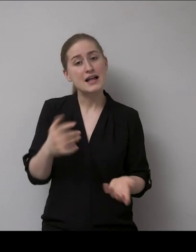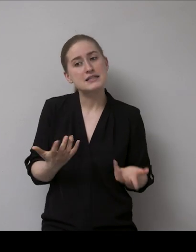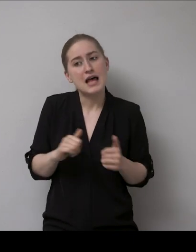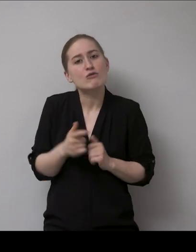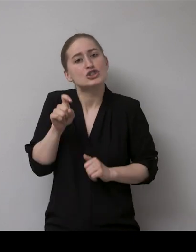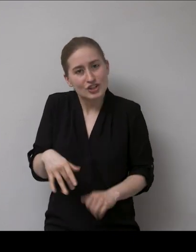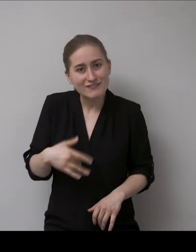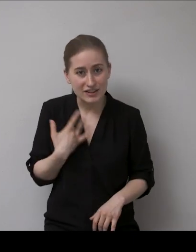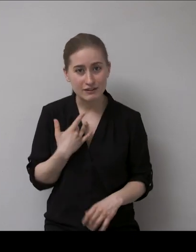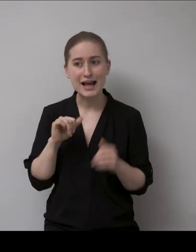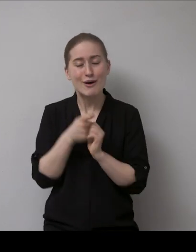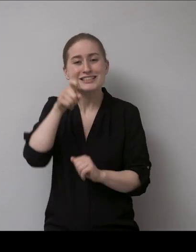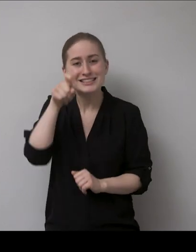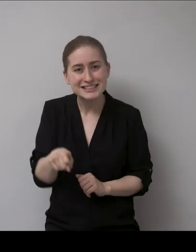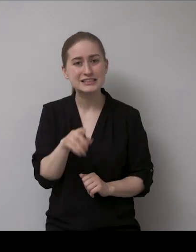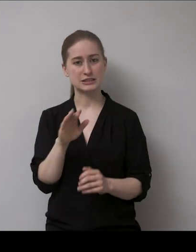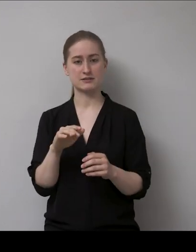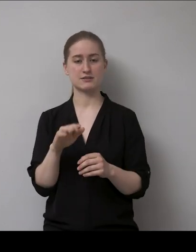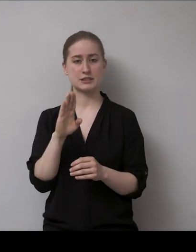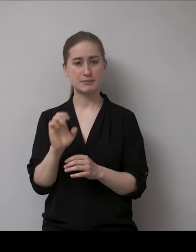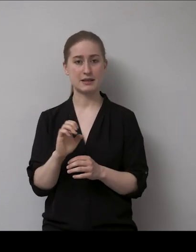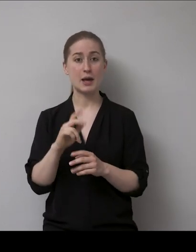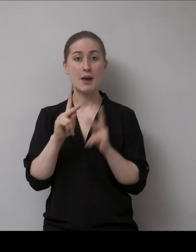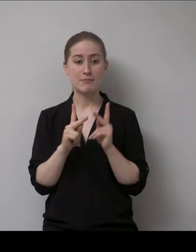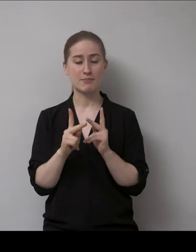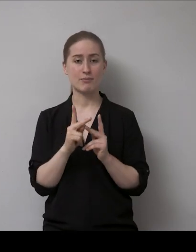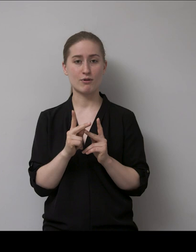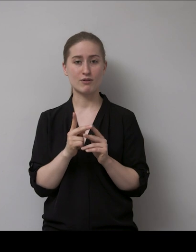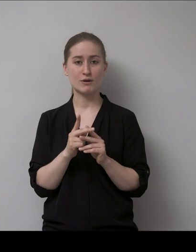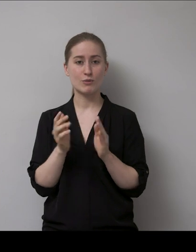That's as it needs to be, with that, people as talented and determined as you.